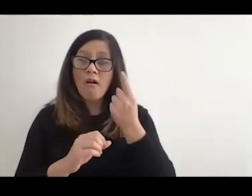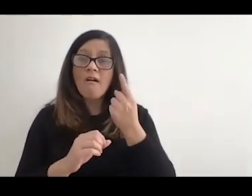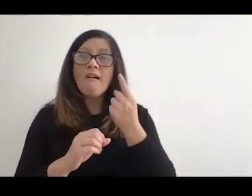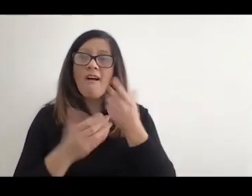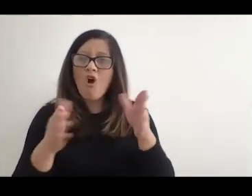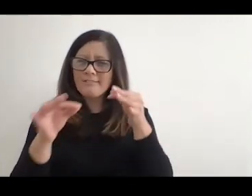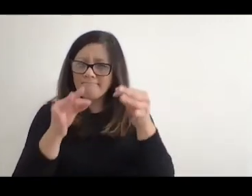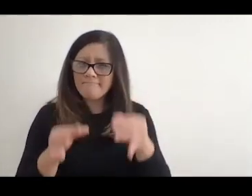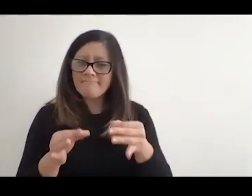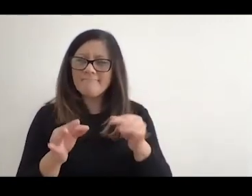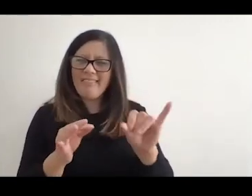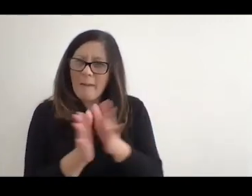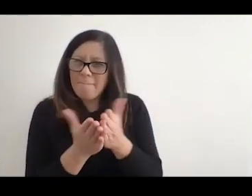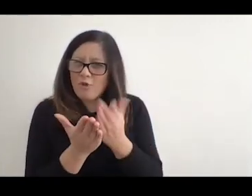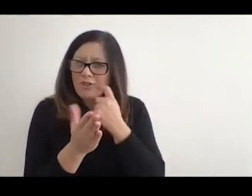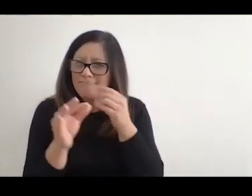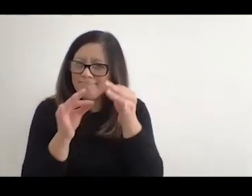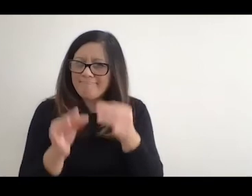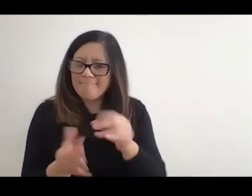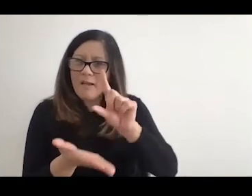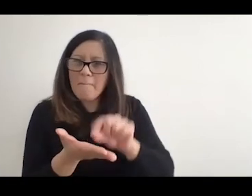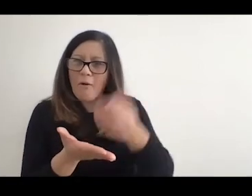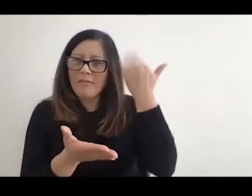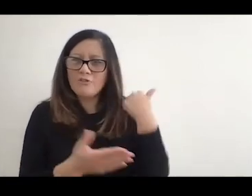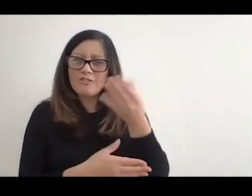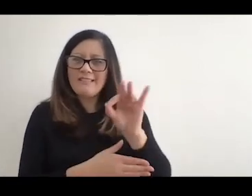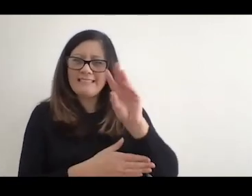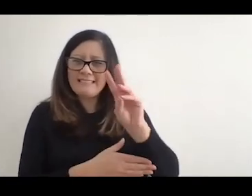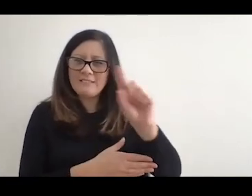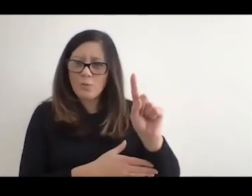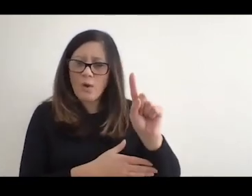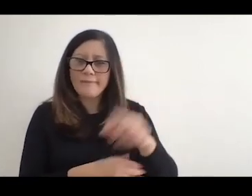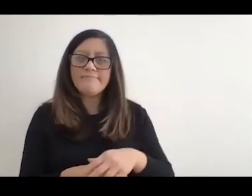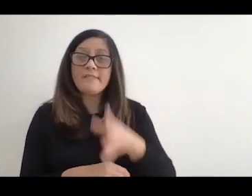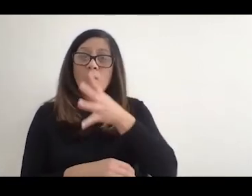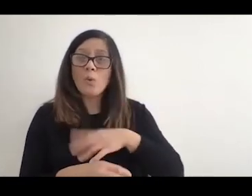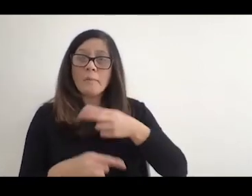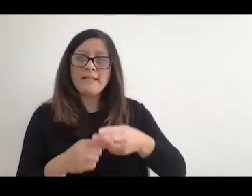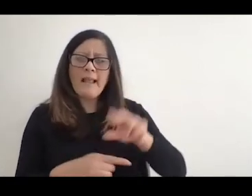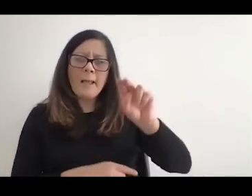this book was published in 1961. Natalie Wright did a really